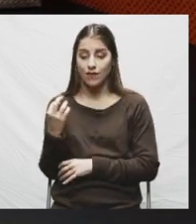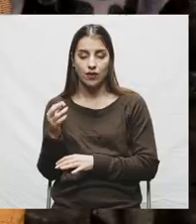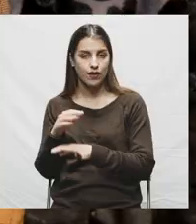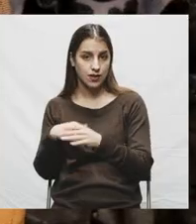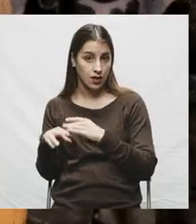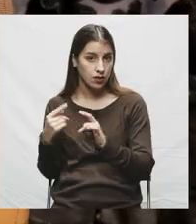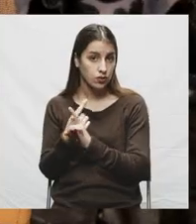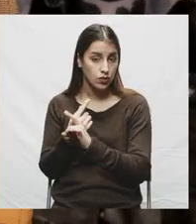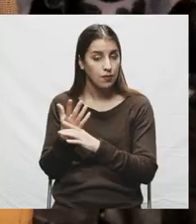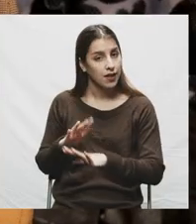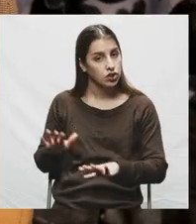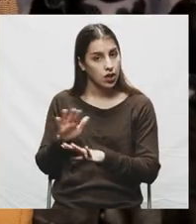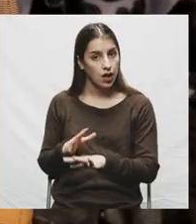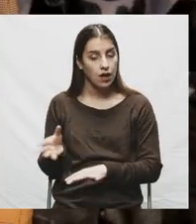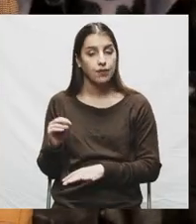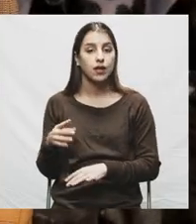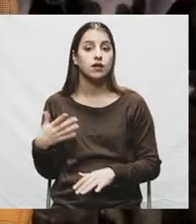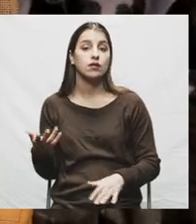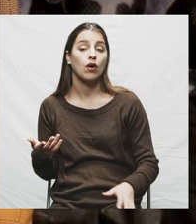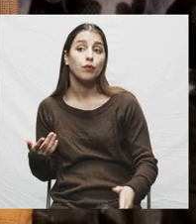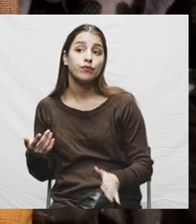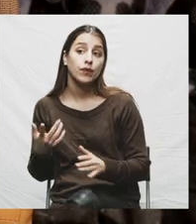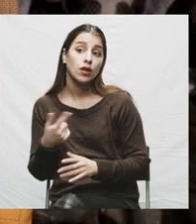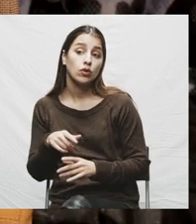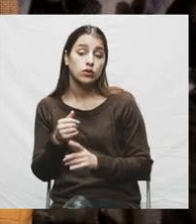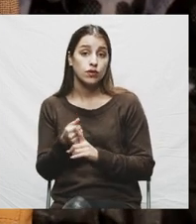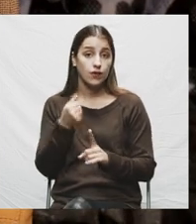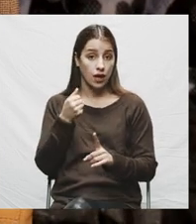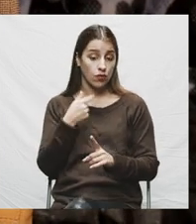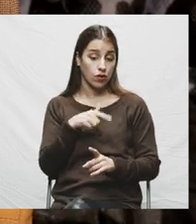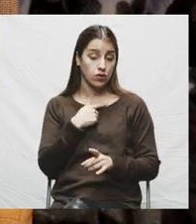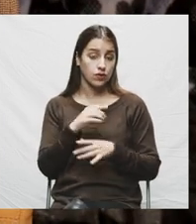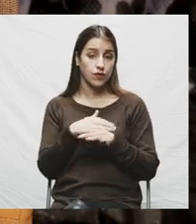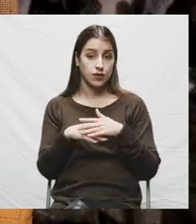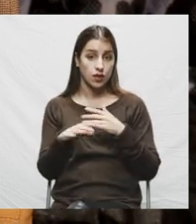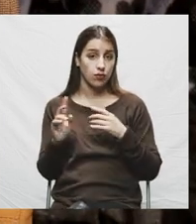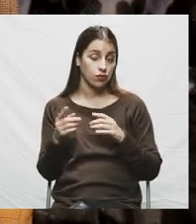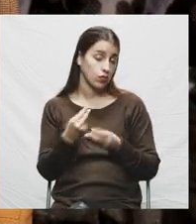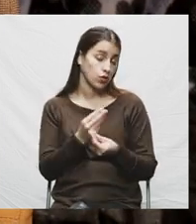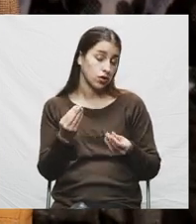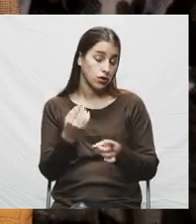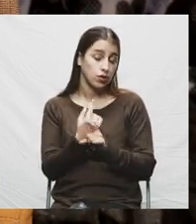To do things with more ease. And so they challenged us to do a series of things, And I, on one hand,